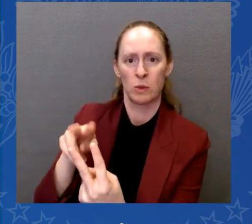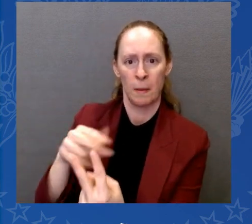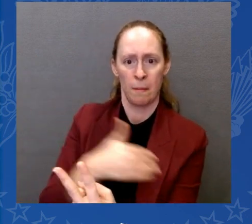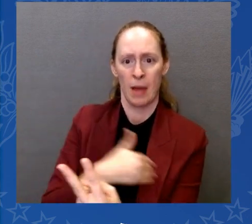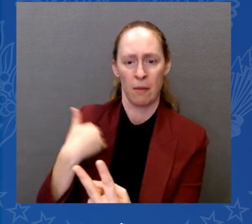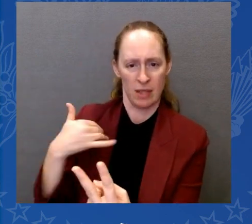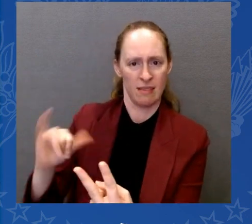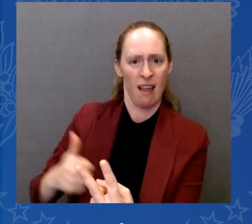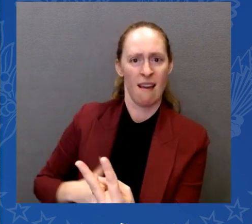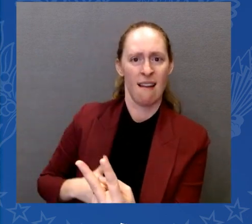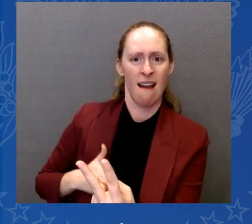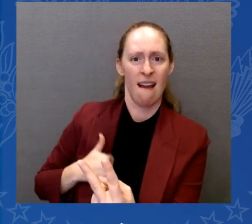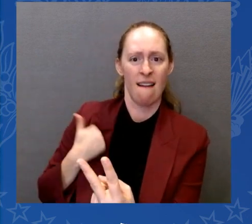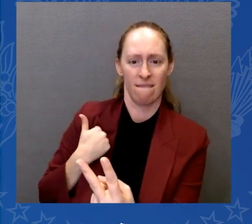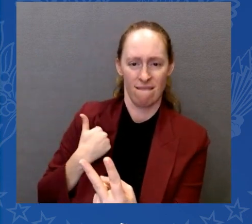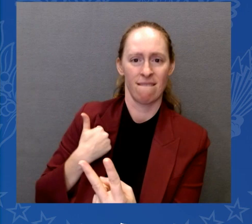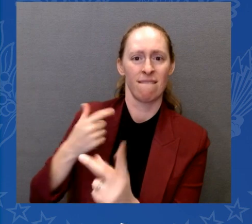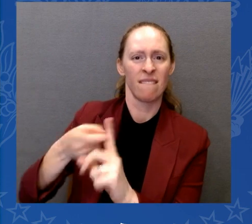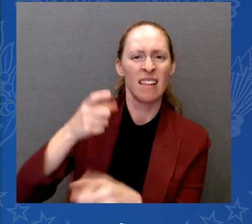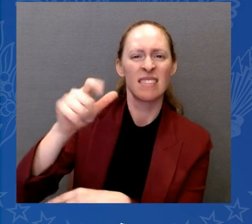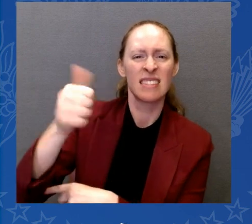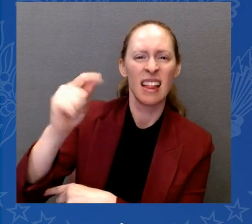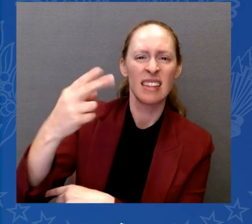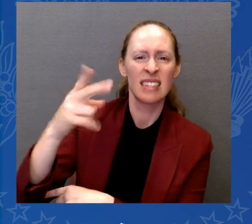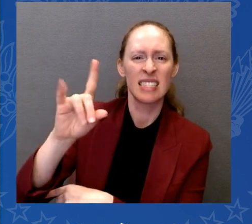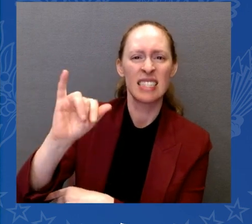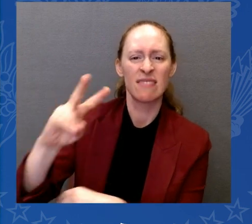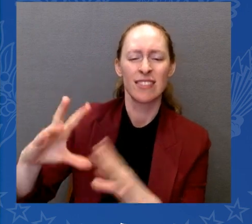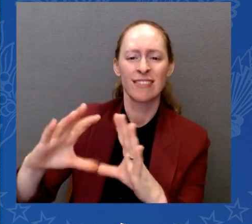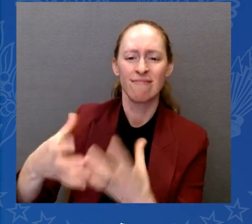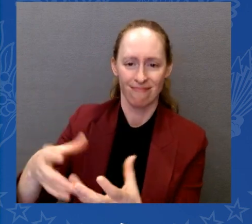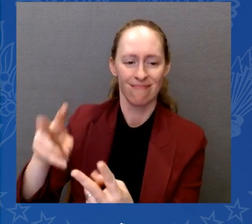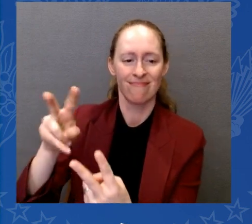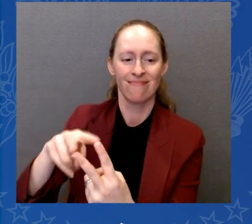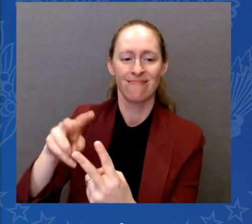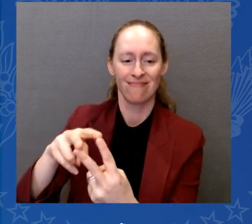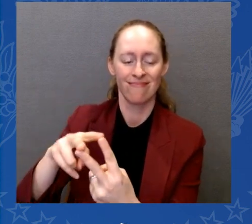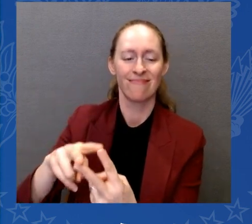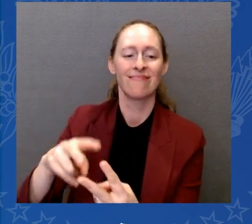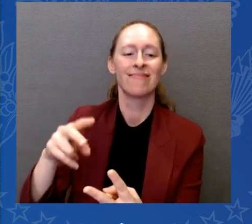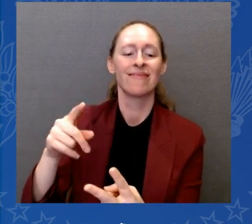Francis -- as my mother would say, "God love you, man."